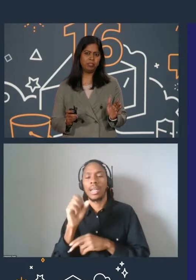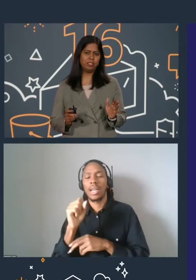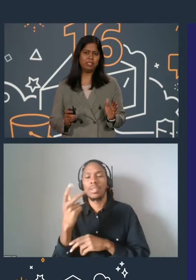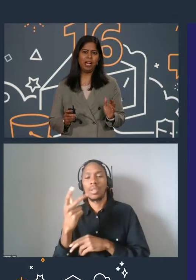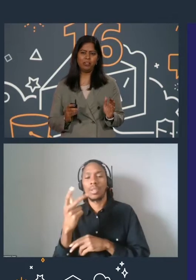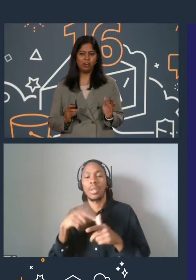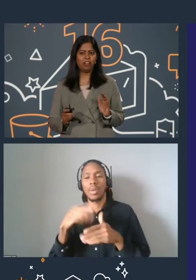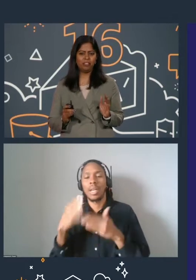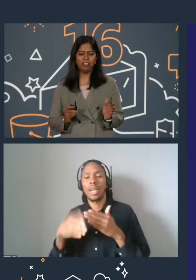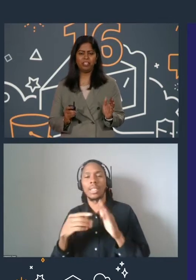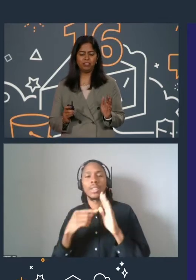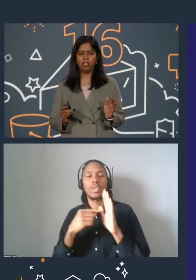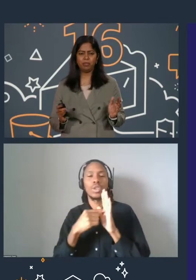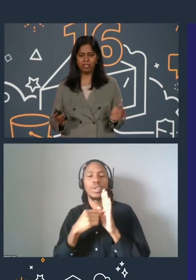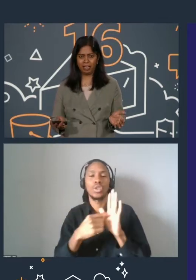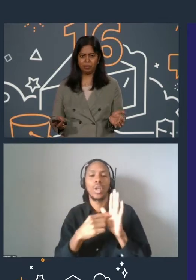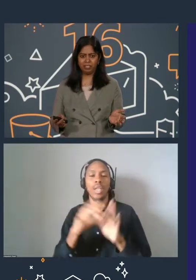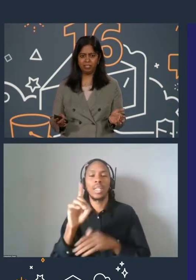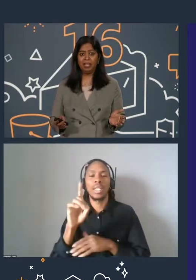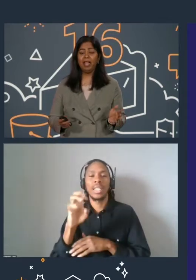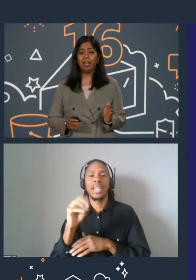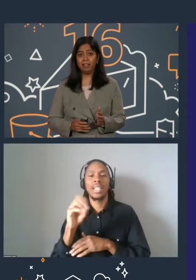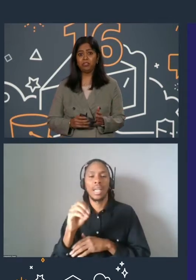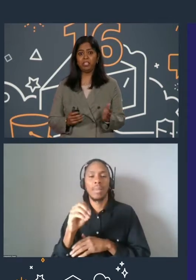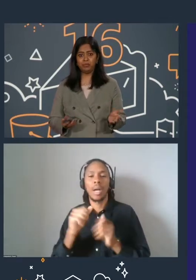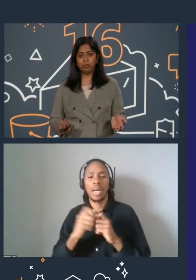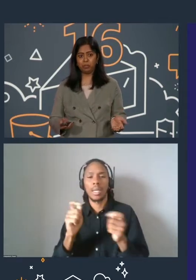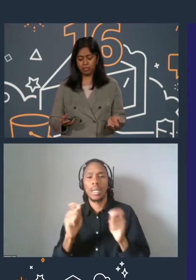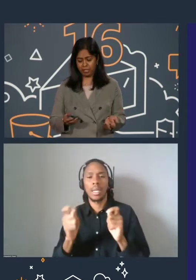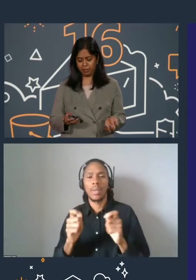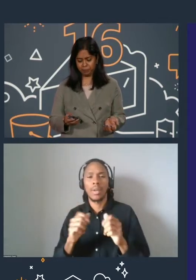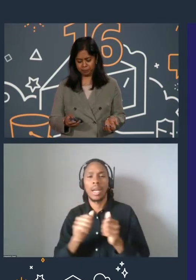to see how to configure S3 Object Lambda, and transform your data.